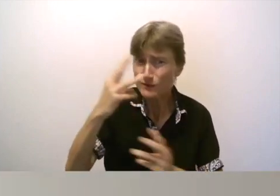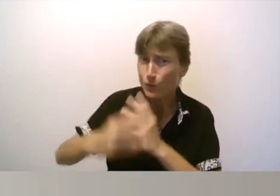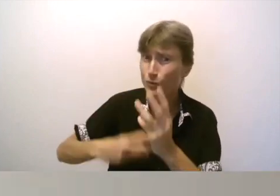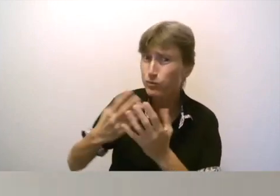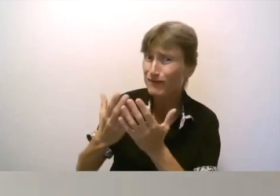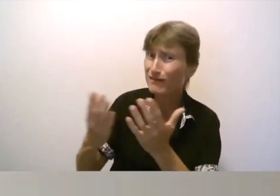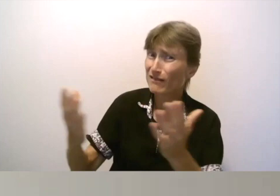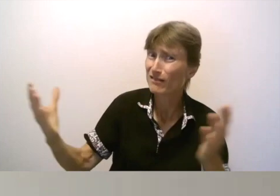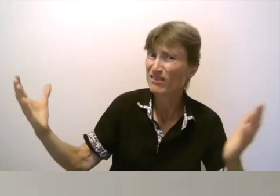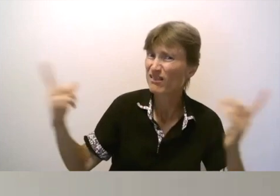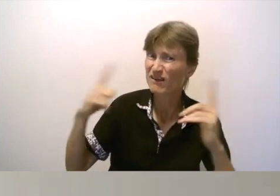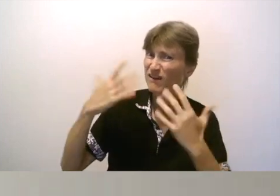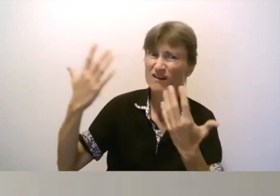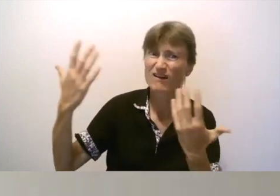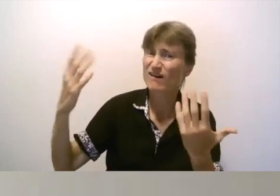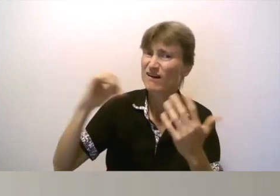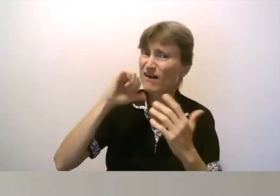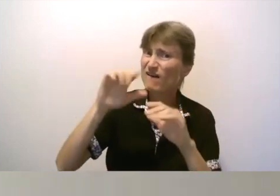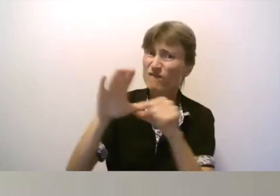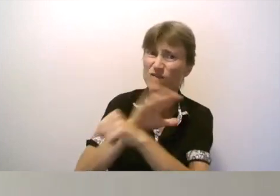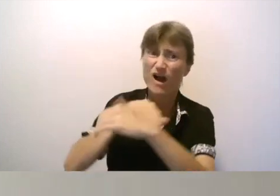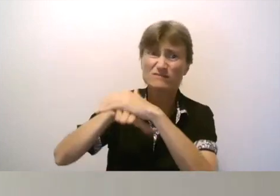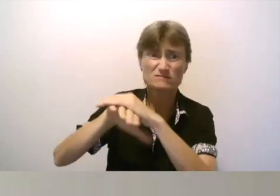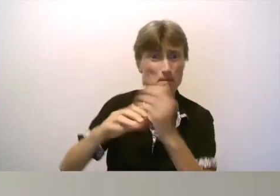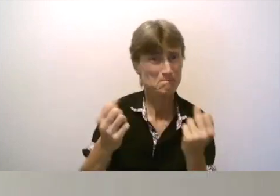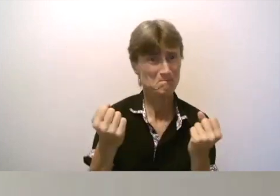those of us who live under the poverty line or those of us who